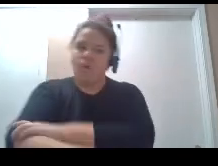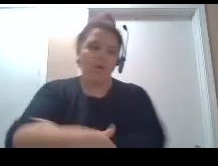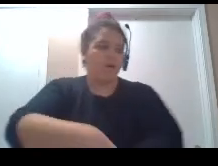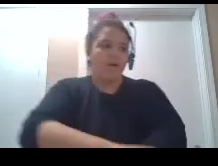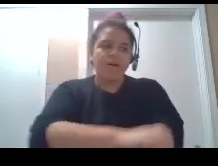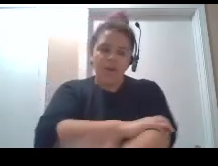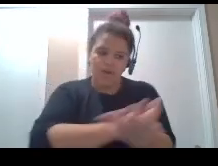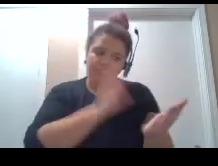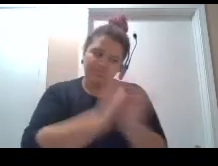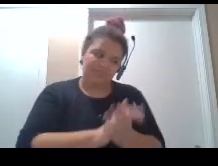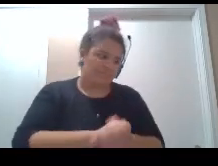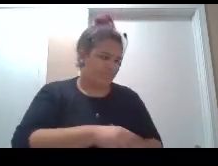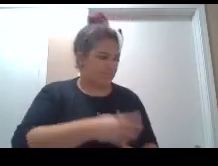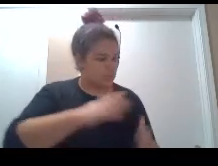as prepared as possible.